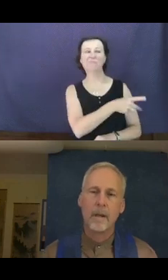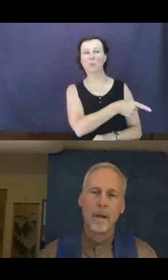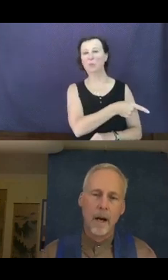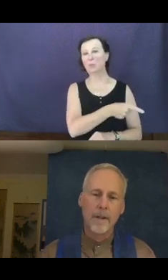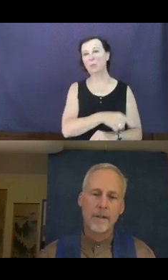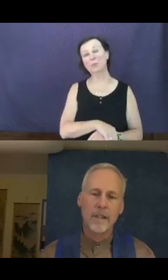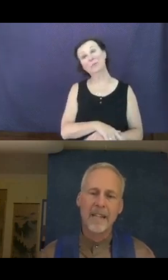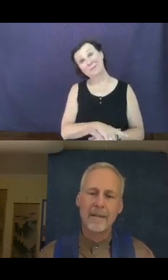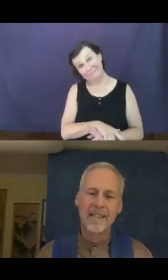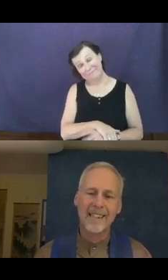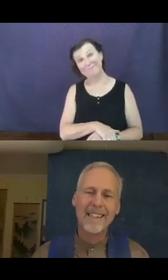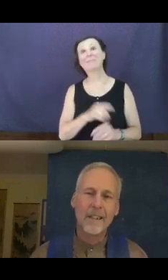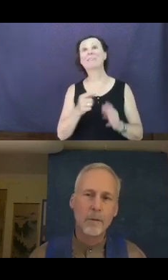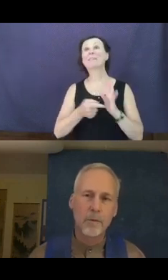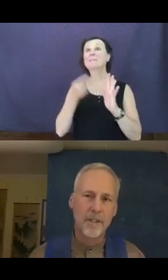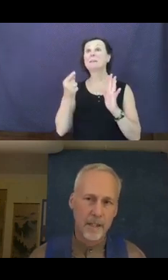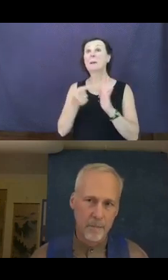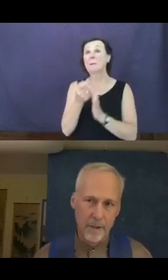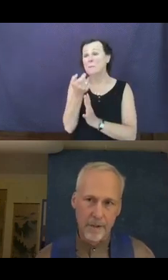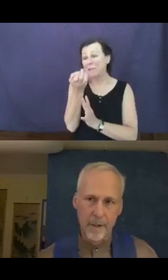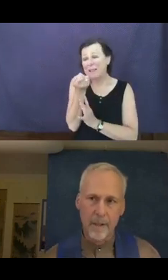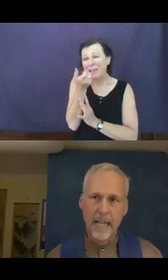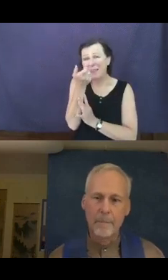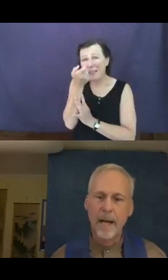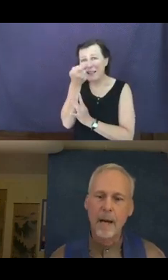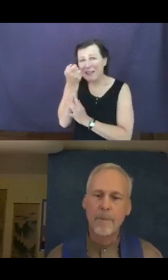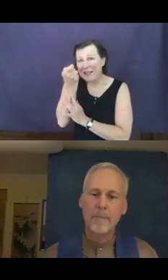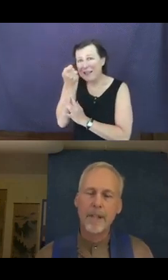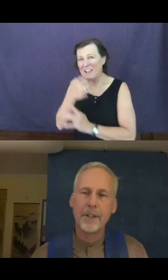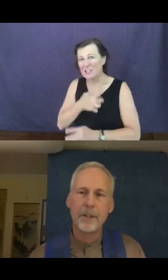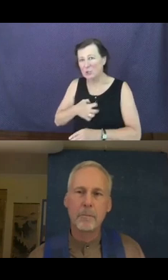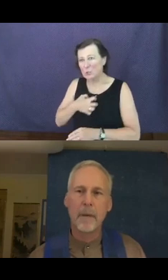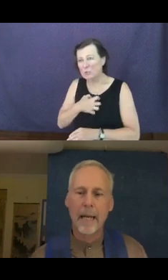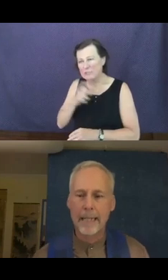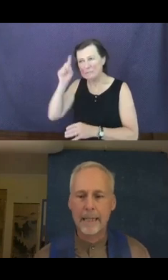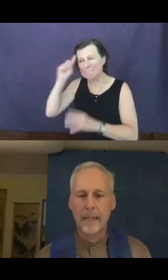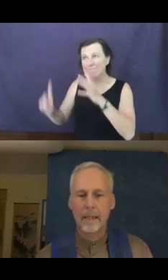*Are there sometimes little resentments that pop up in your mind -